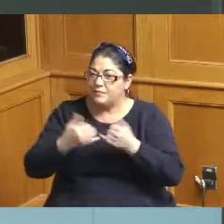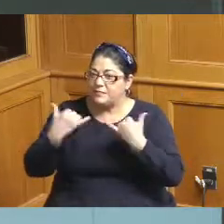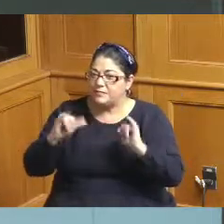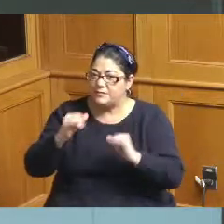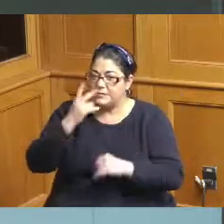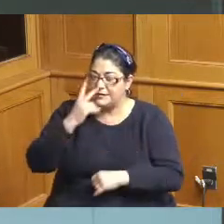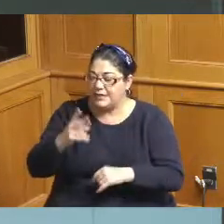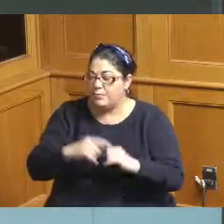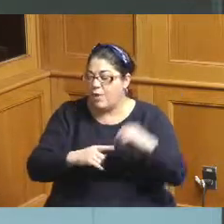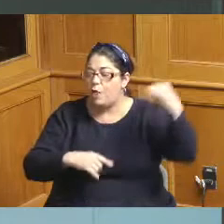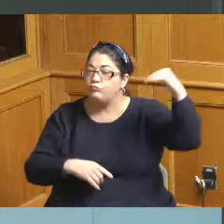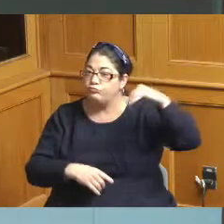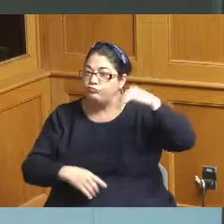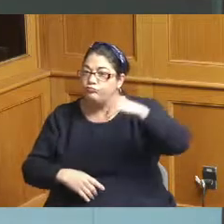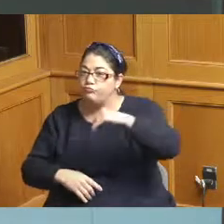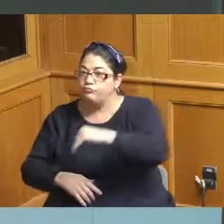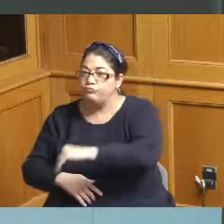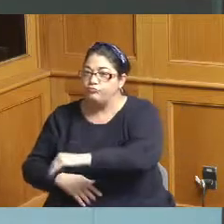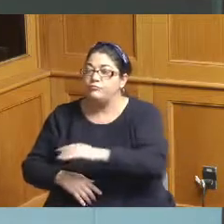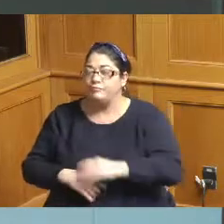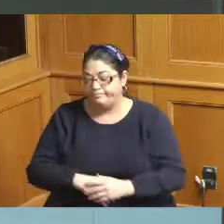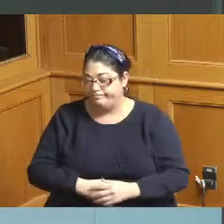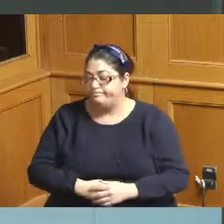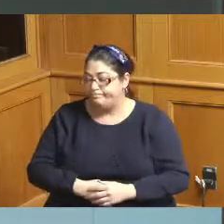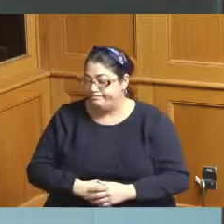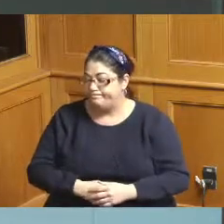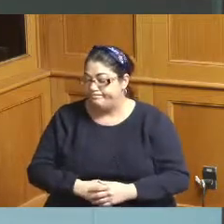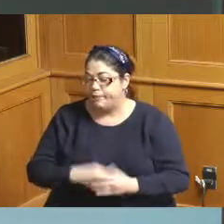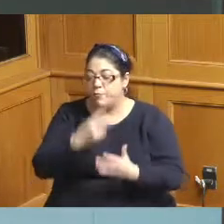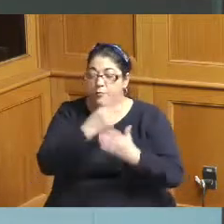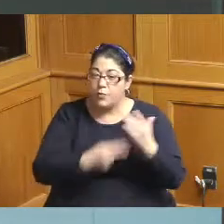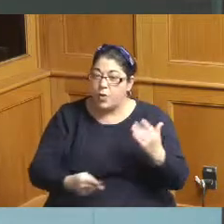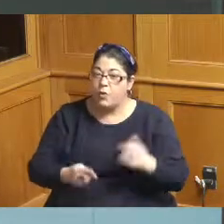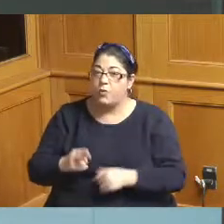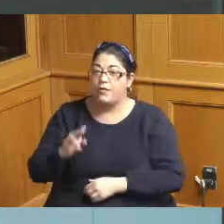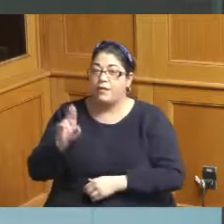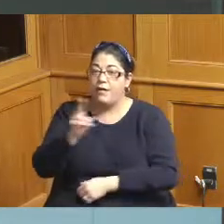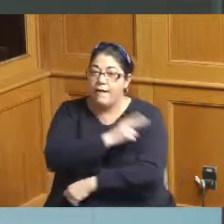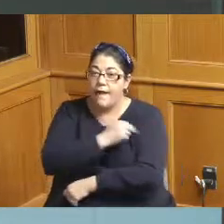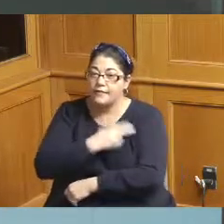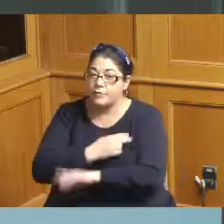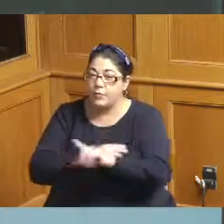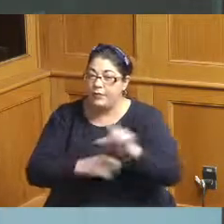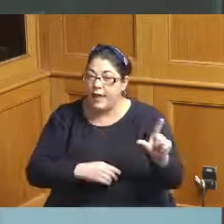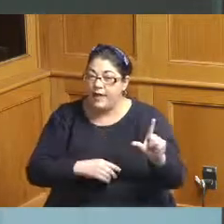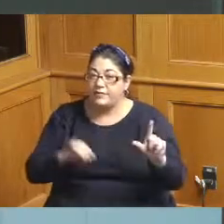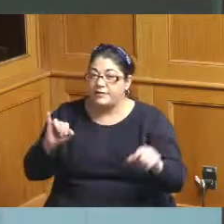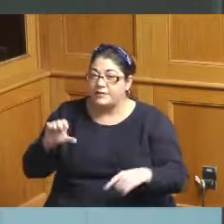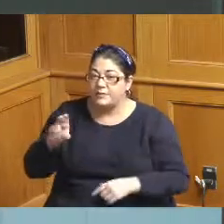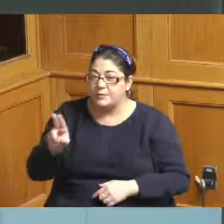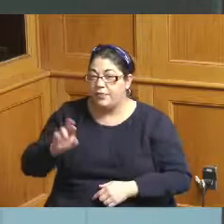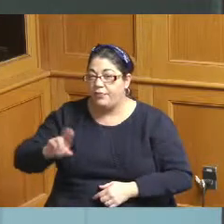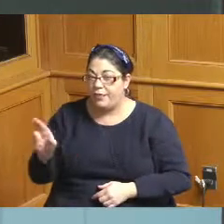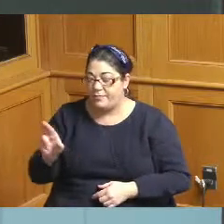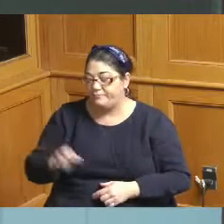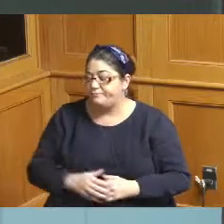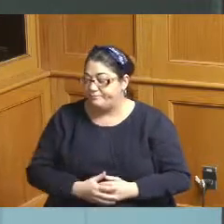coming in a downward trajectory for both hospitals and ICU admissions and finally with regards to